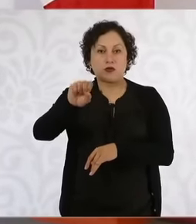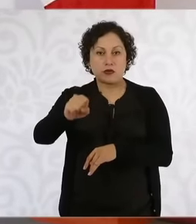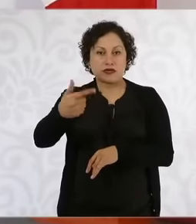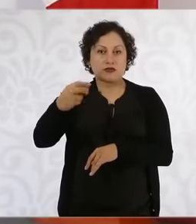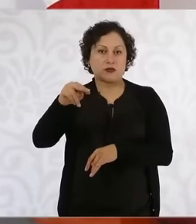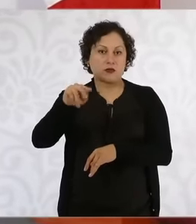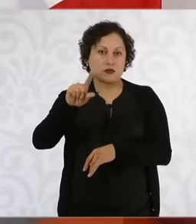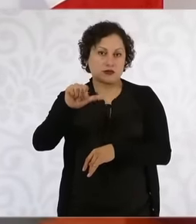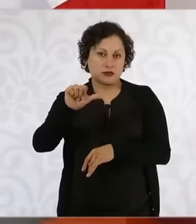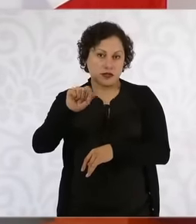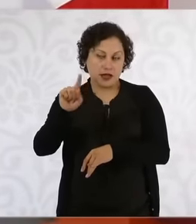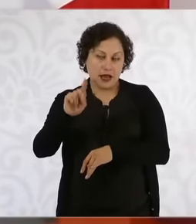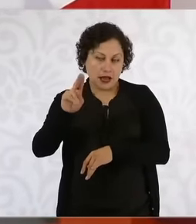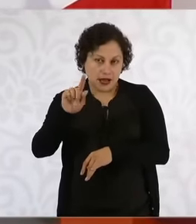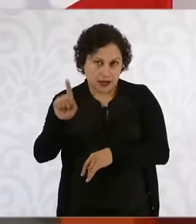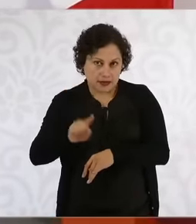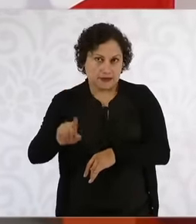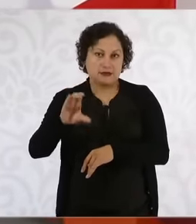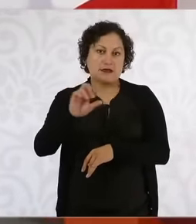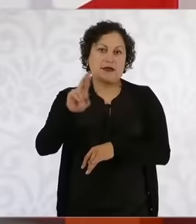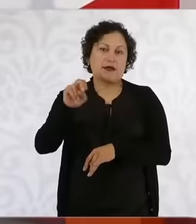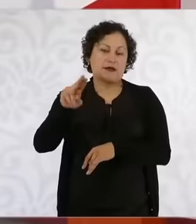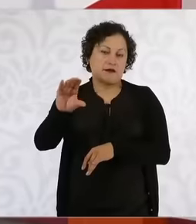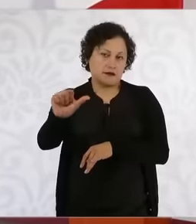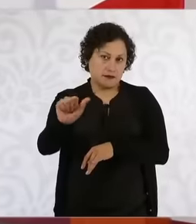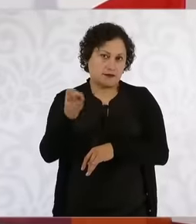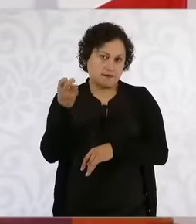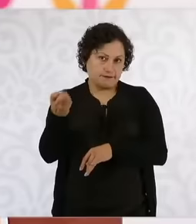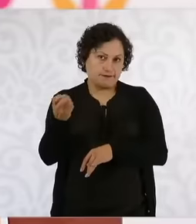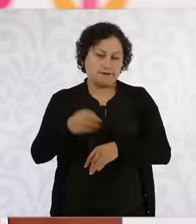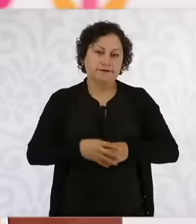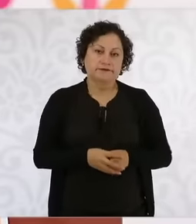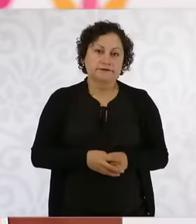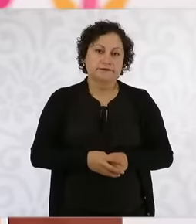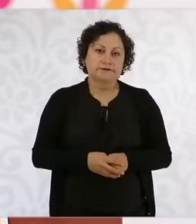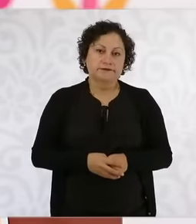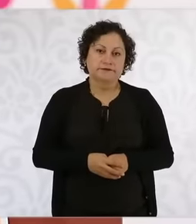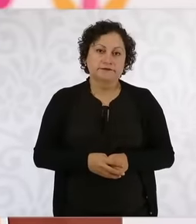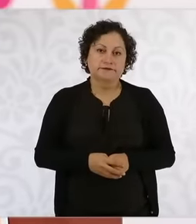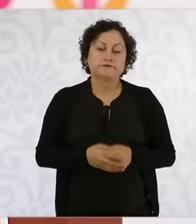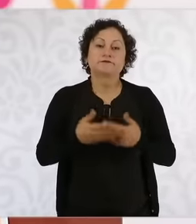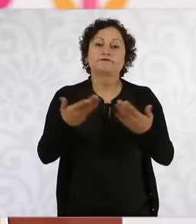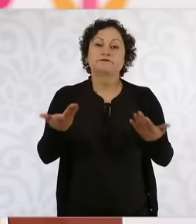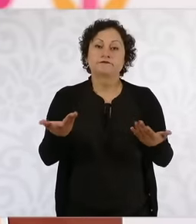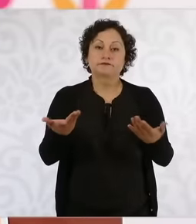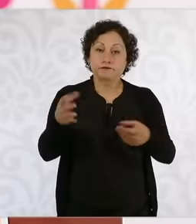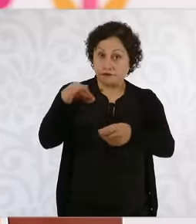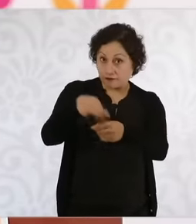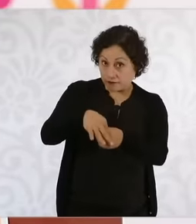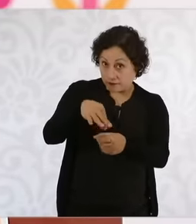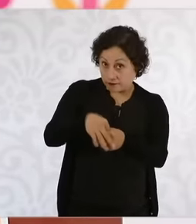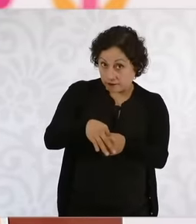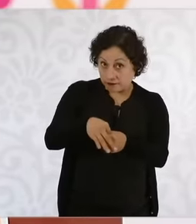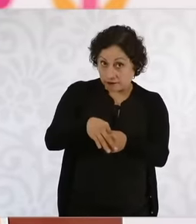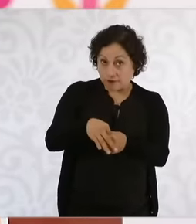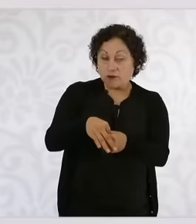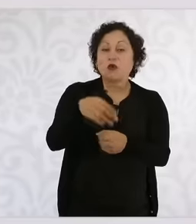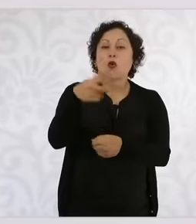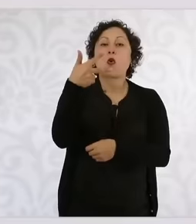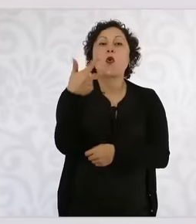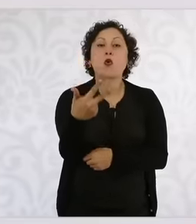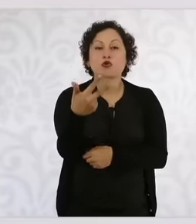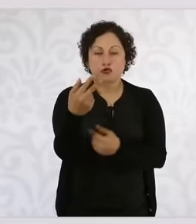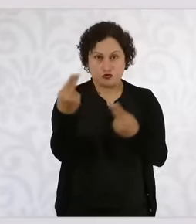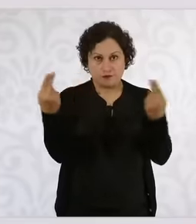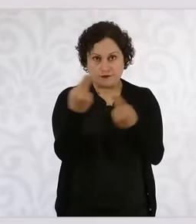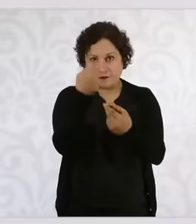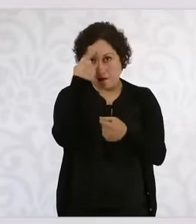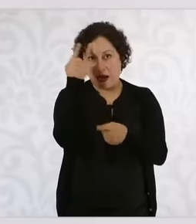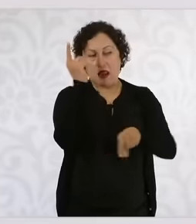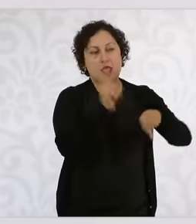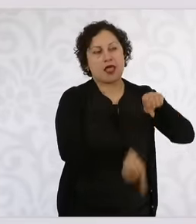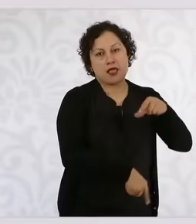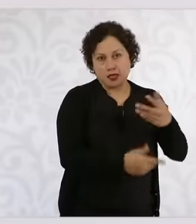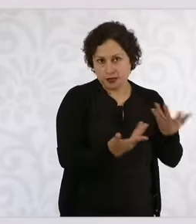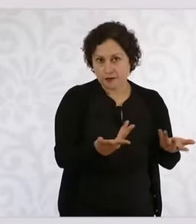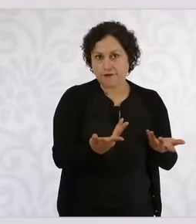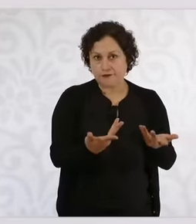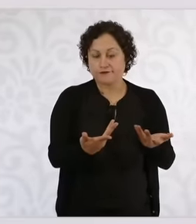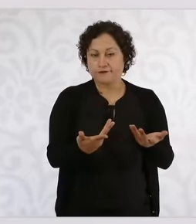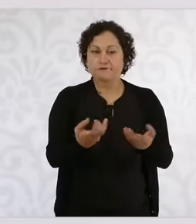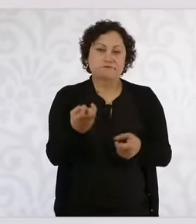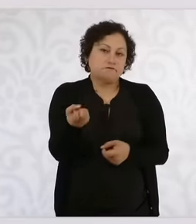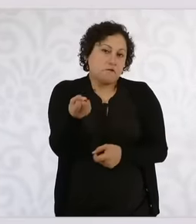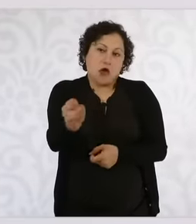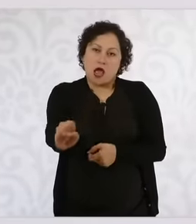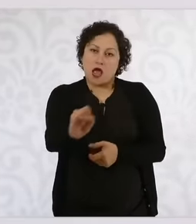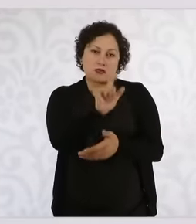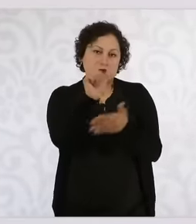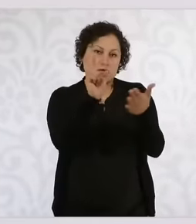Yes, eight were required to vote. That's how it is established today that it is made up of